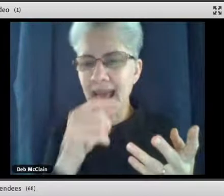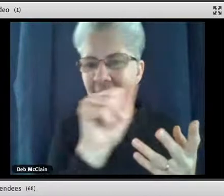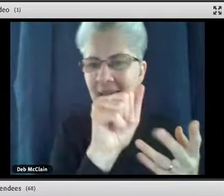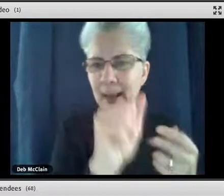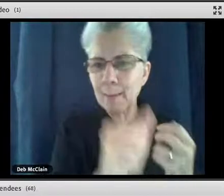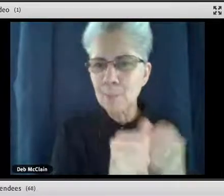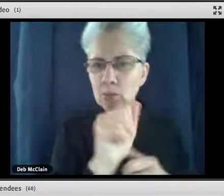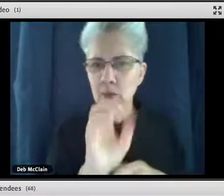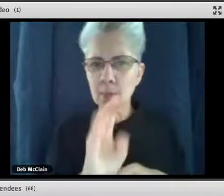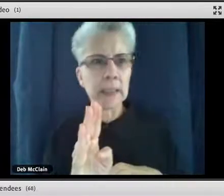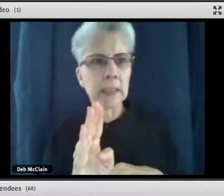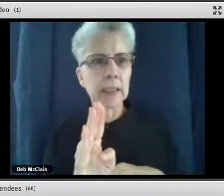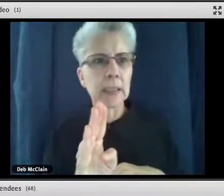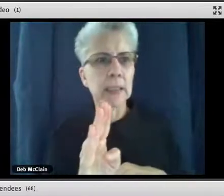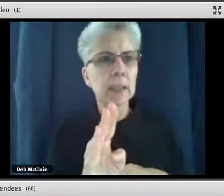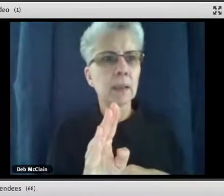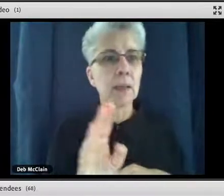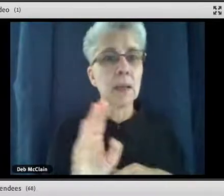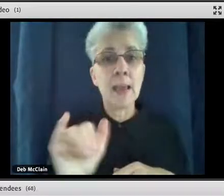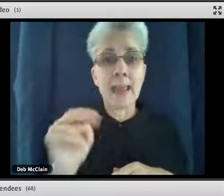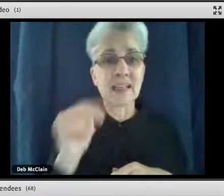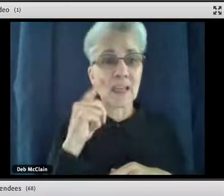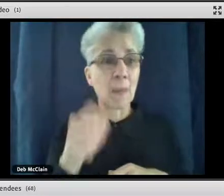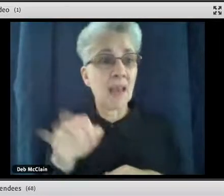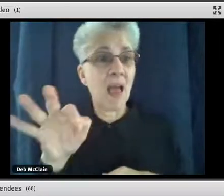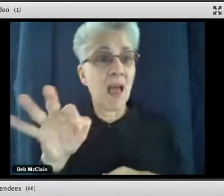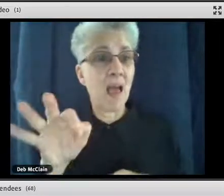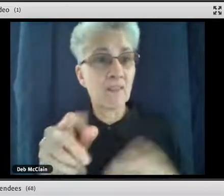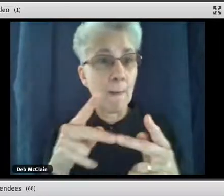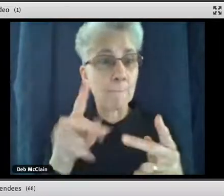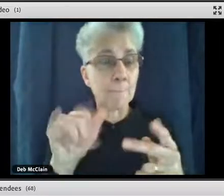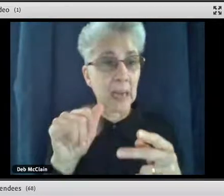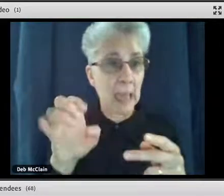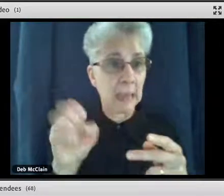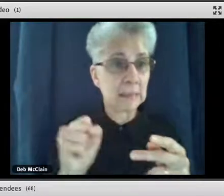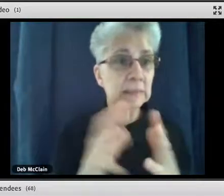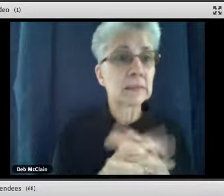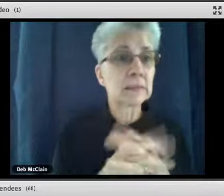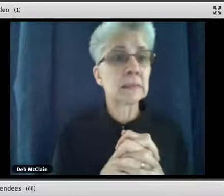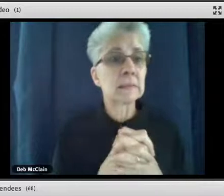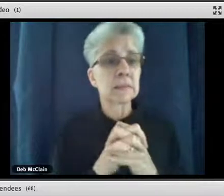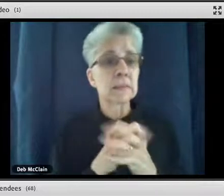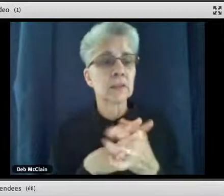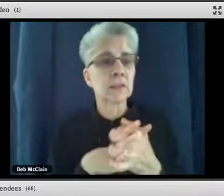Okay, so many people are saying like "a," "b." Ian, you're thinking maybe "f."